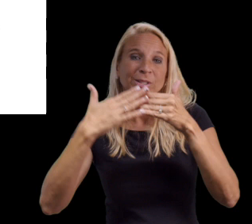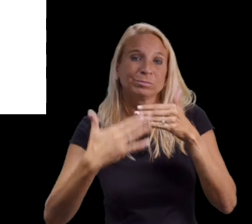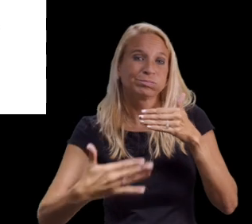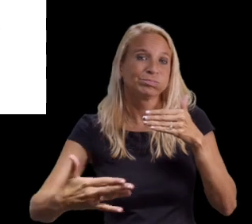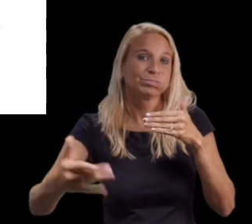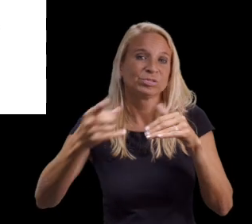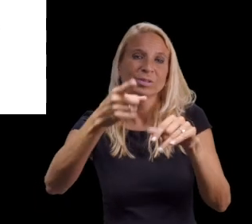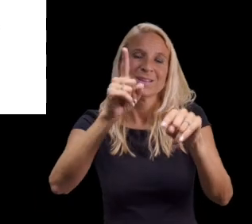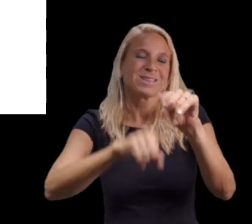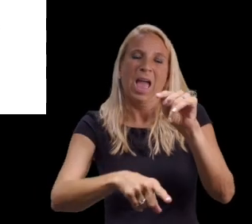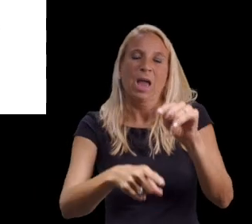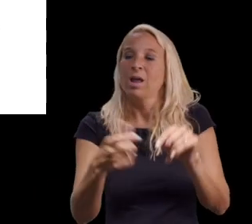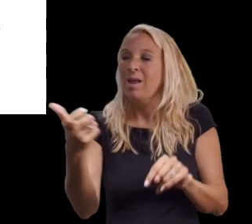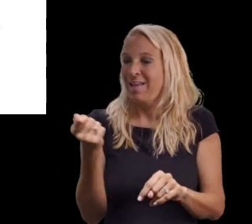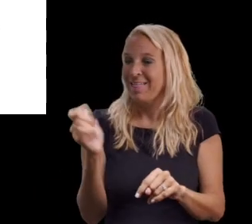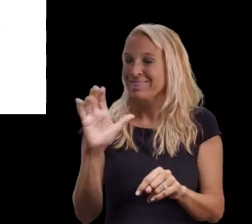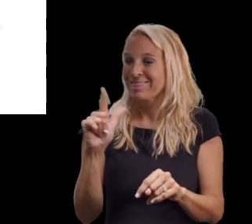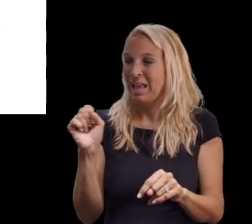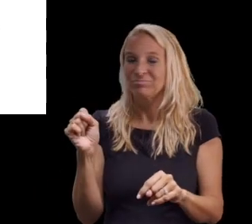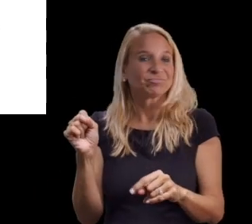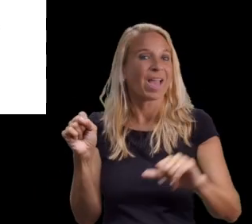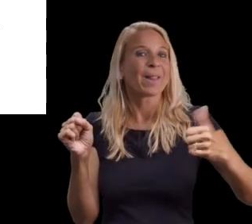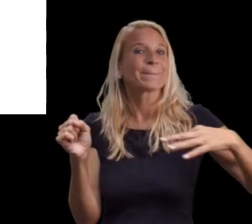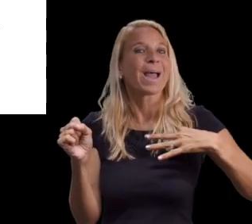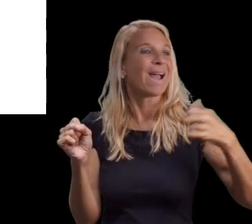you just cannot receive more than one waiver at a time.